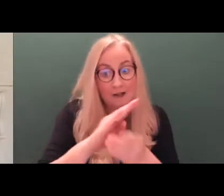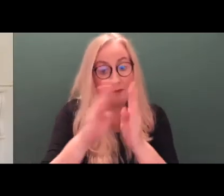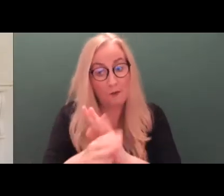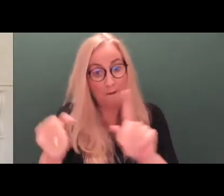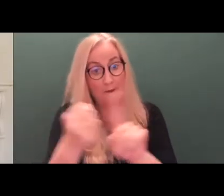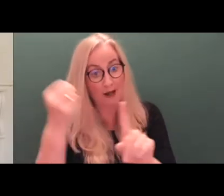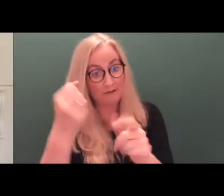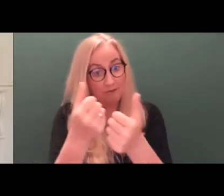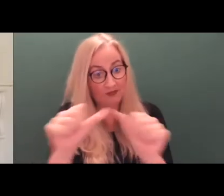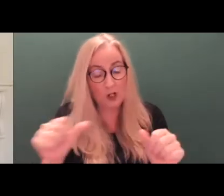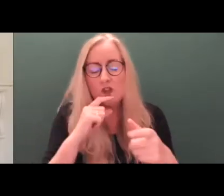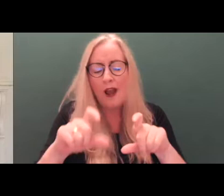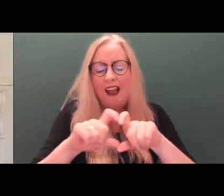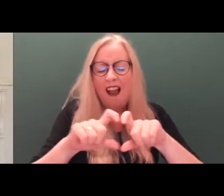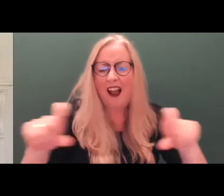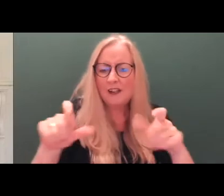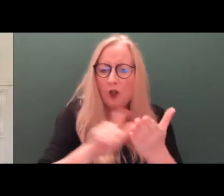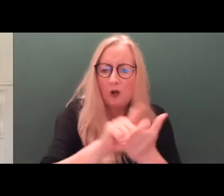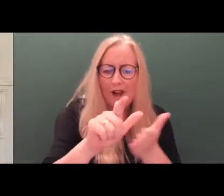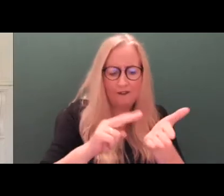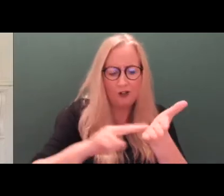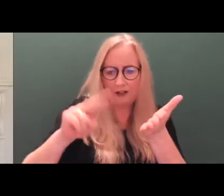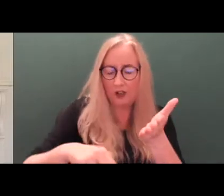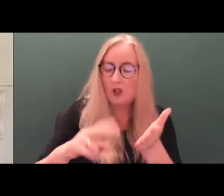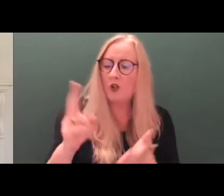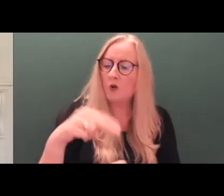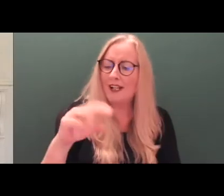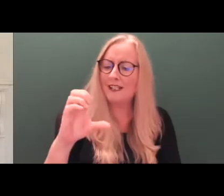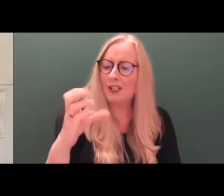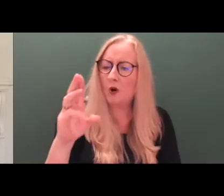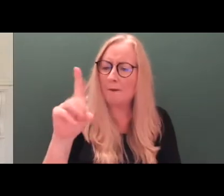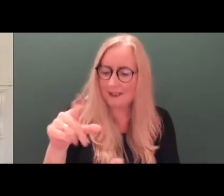Article 12 of the UN convention on the Rights of Persons with Disabilities